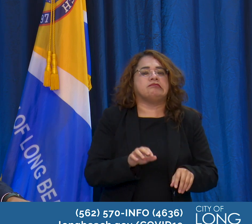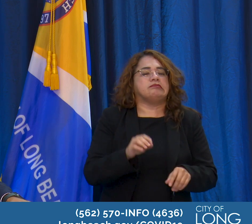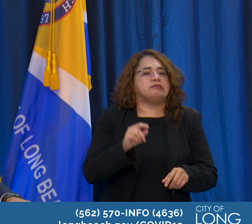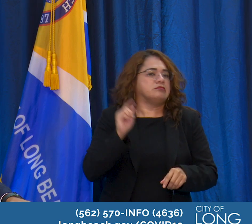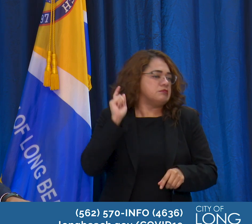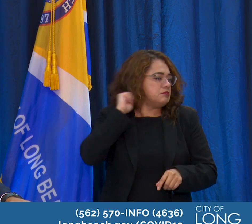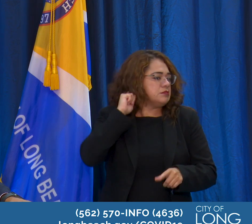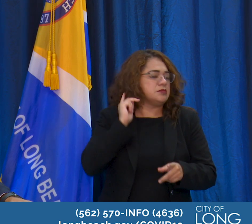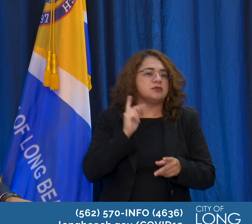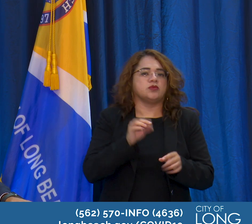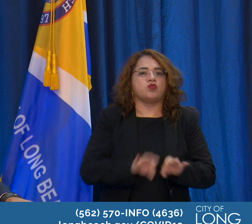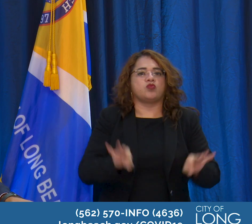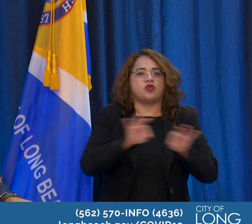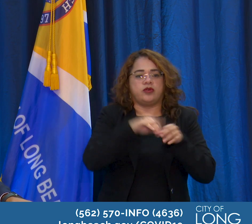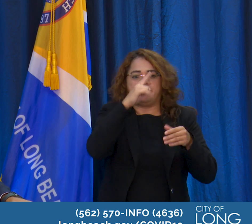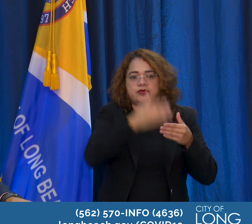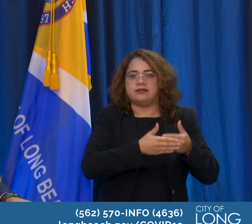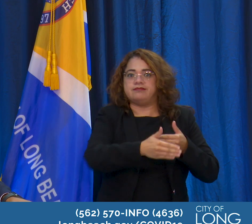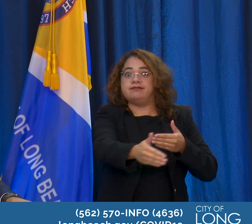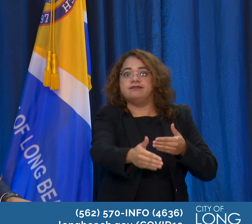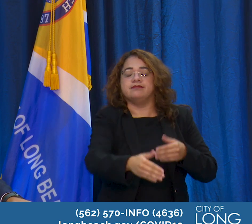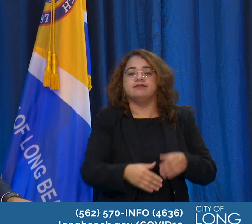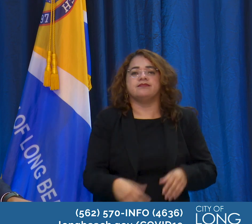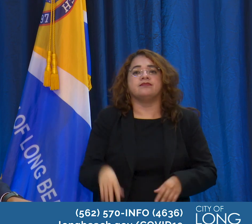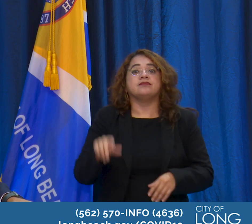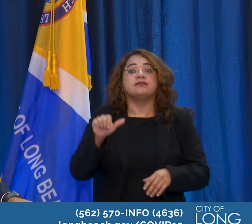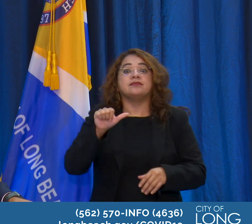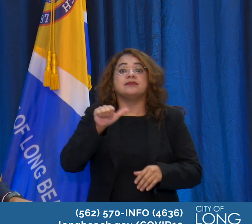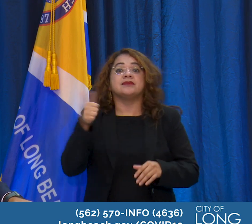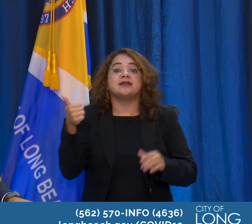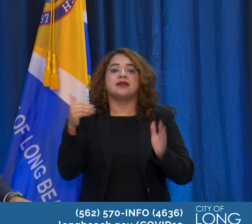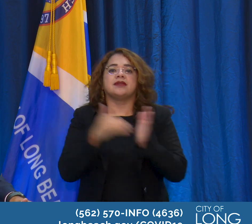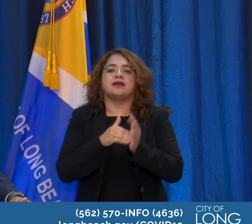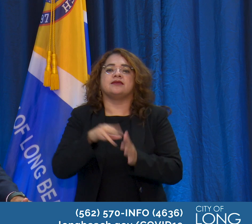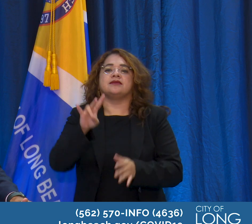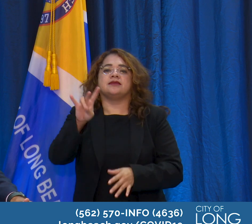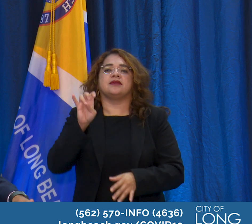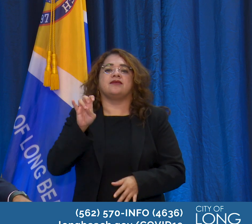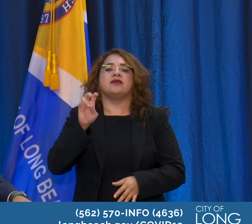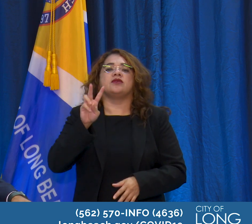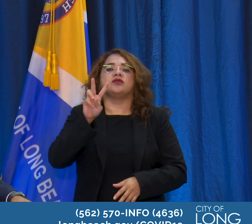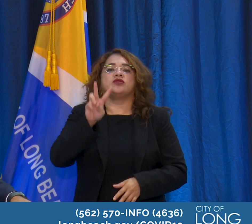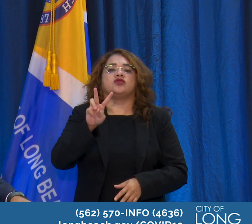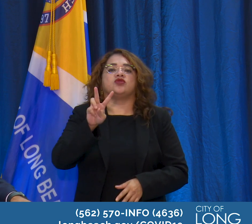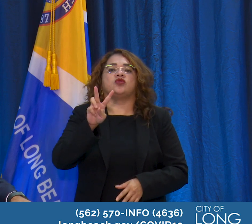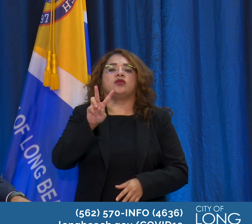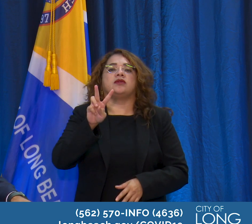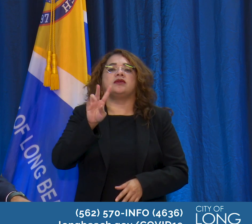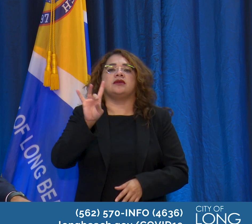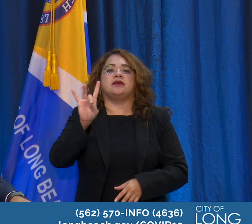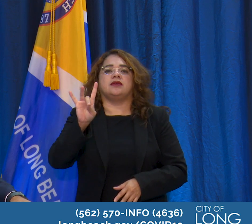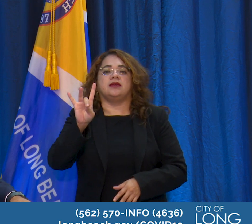So as of today, we have 10,720 residents that have tested positive for COVID-19.